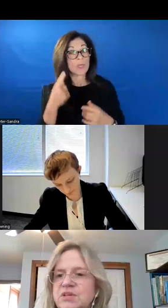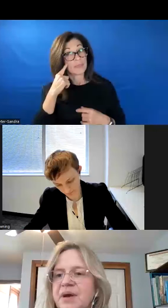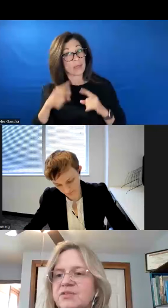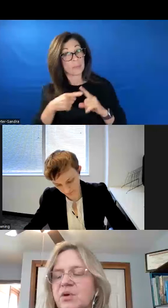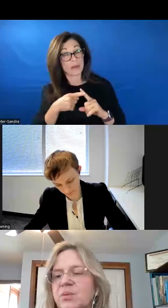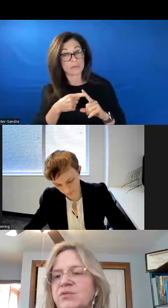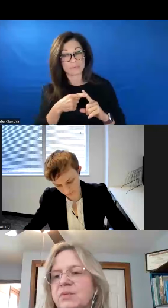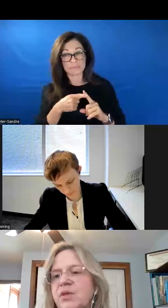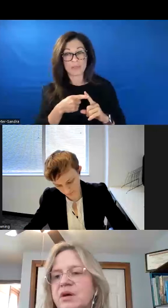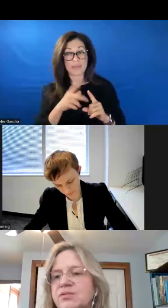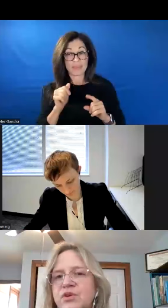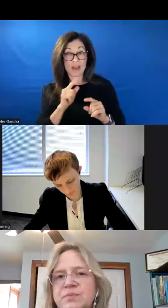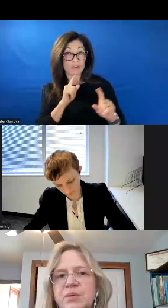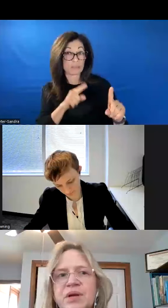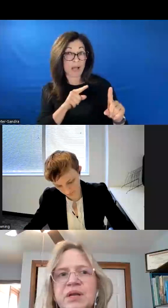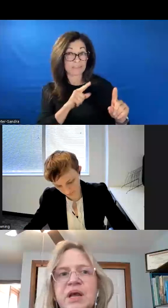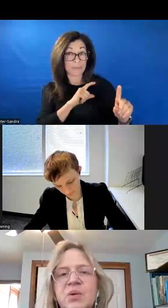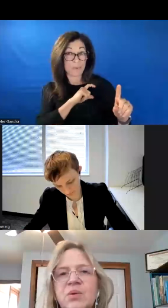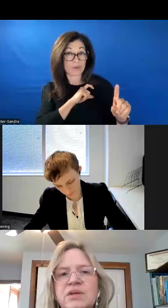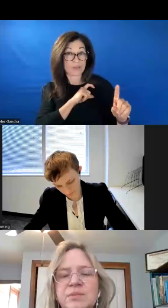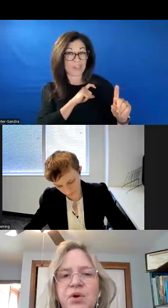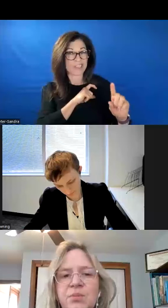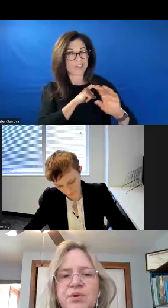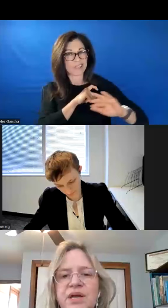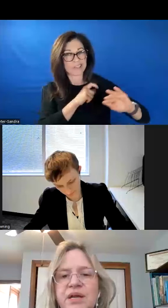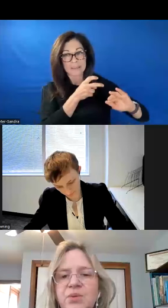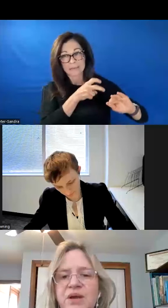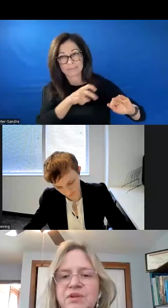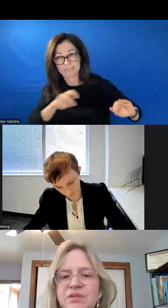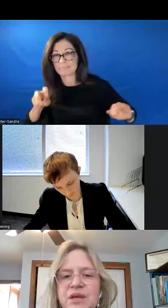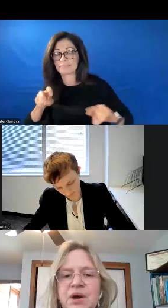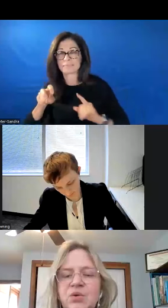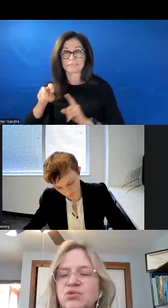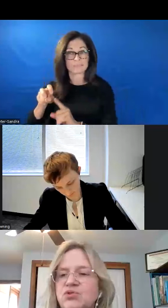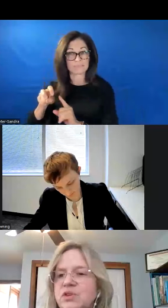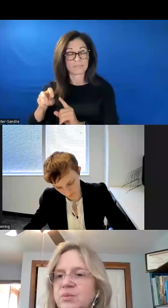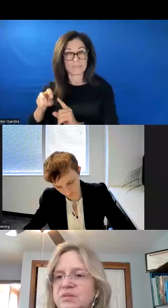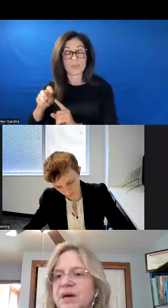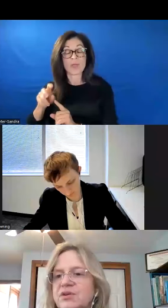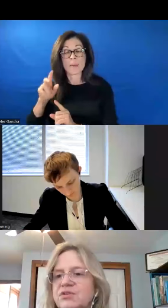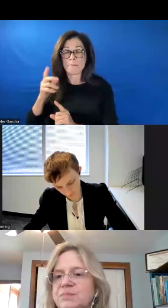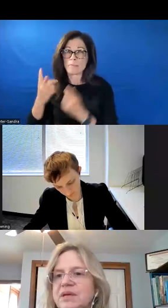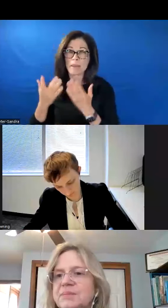RESPONSE AWAY FROM LAW ENFORCEMENT WHEN IT IS APPROPRIATE WE HAVE TO THINK ABOUT WHO SHOULD THE RESPONDERS BE.